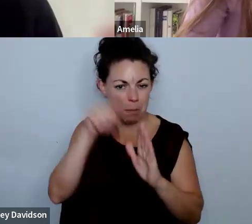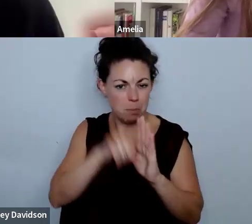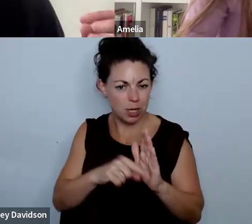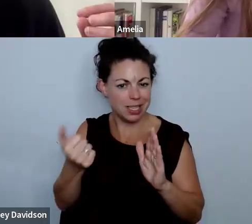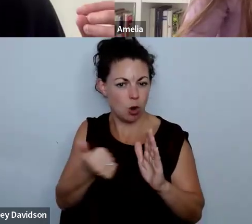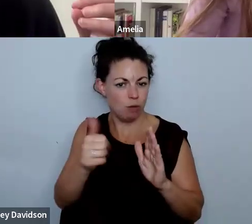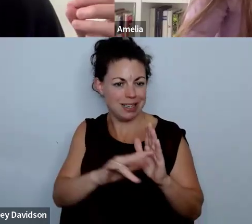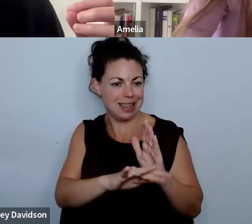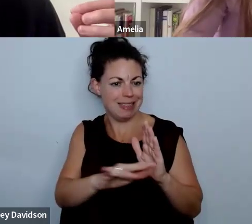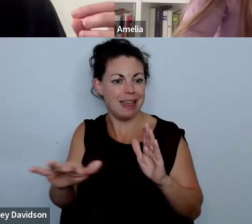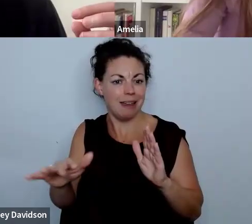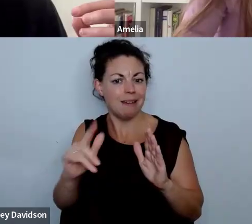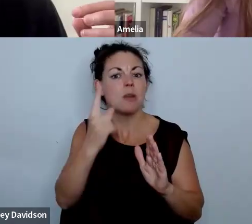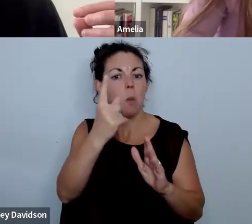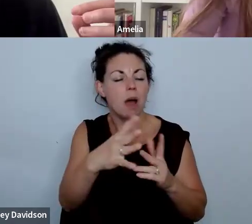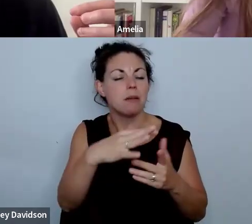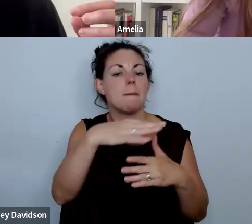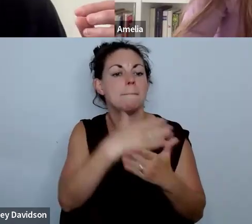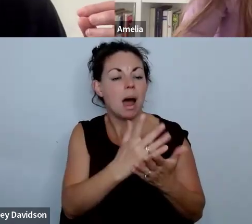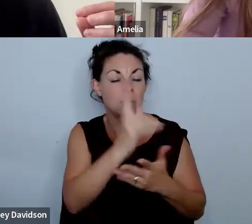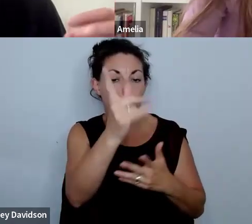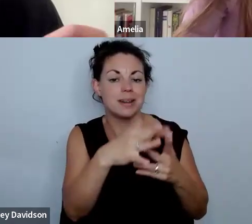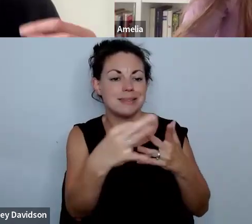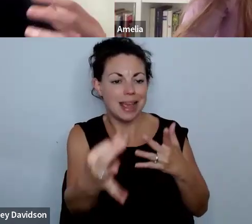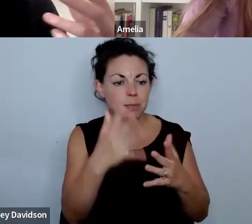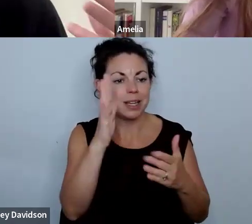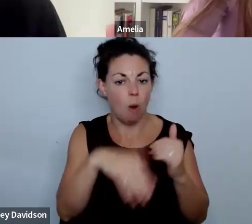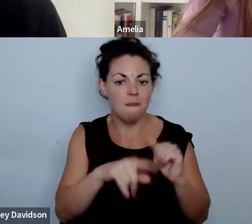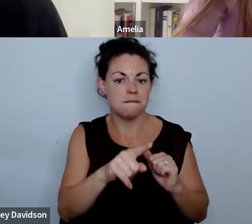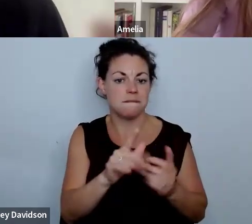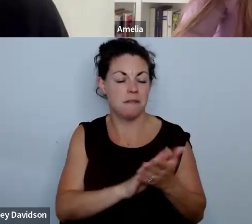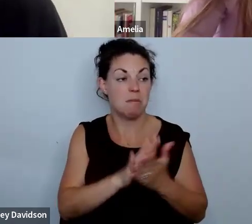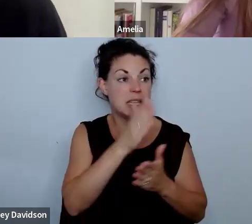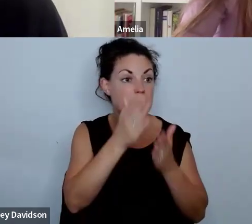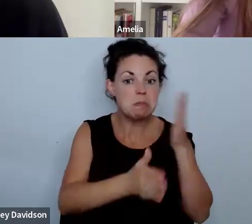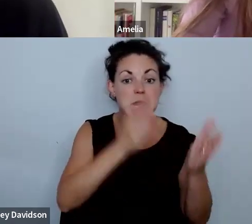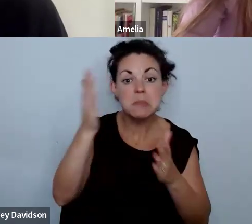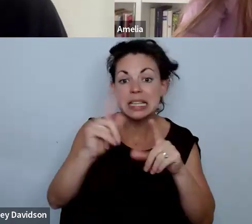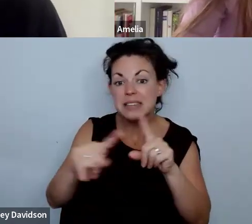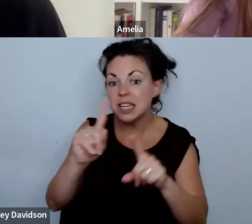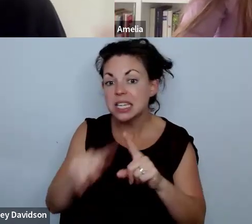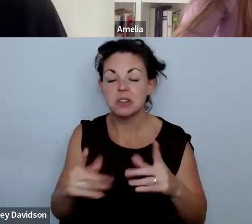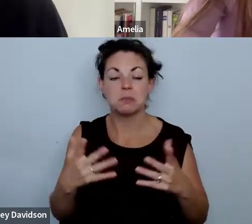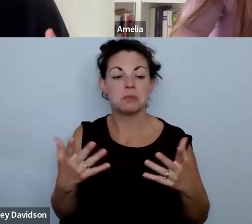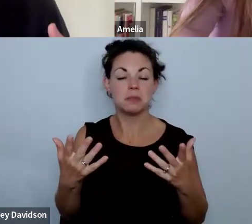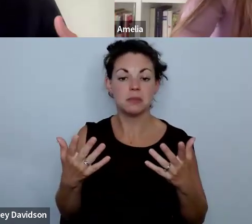Arts England to find out what young people think about arts, but actually, that's where you're gonna meet people who are interested in